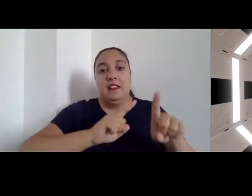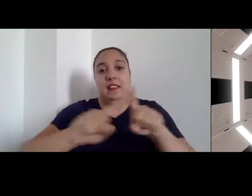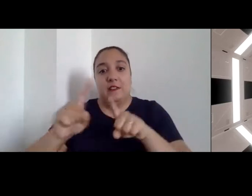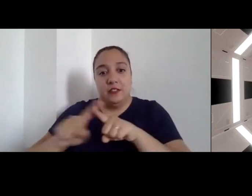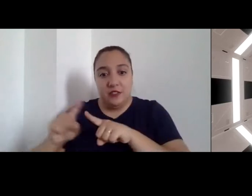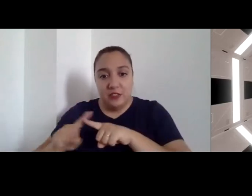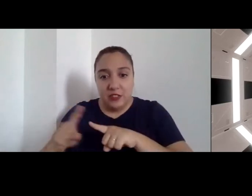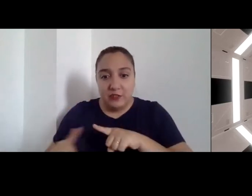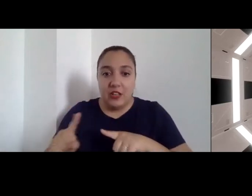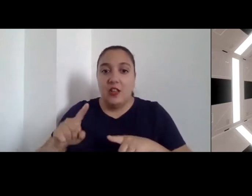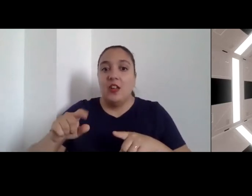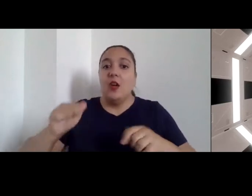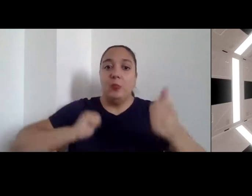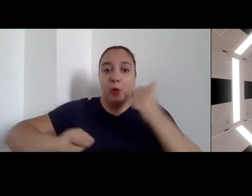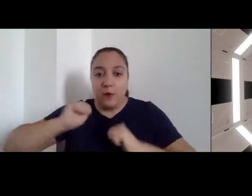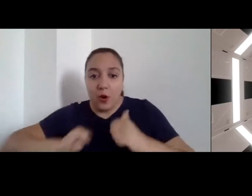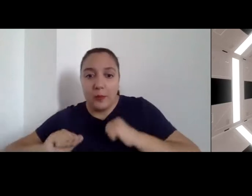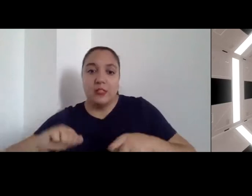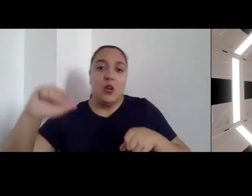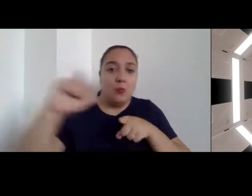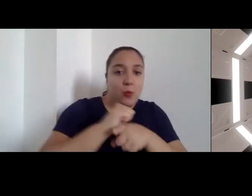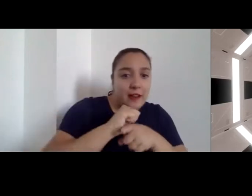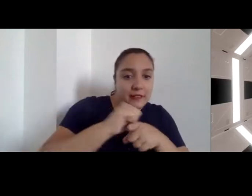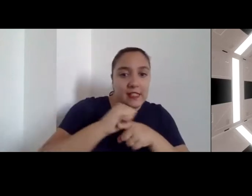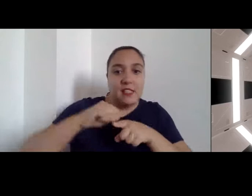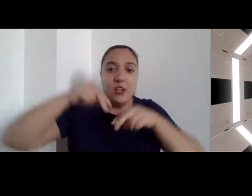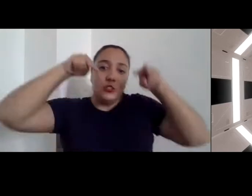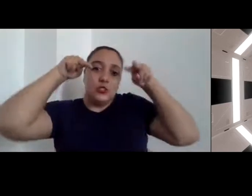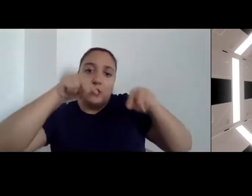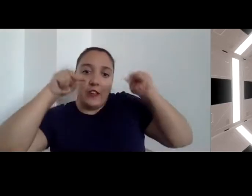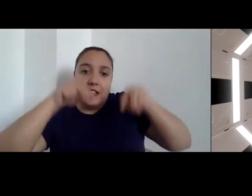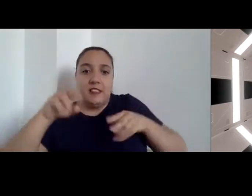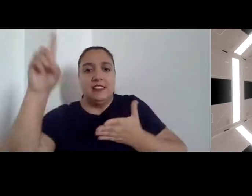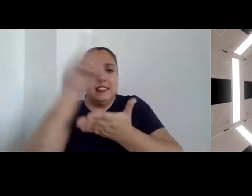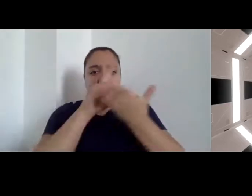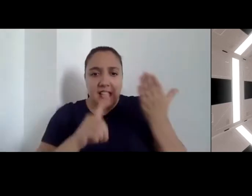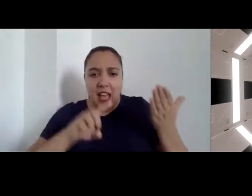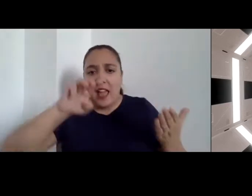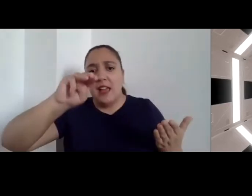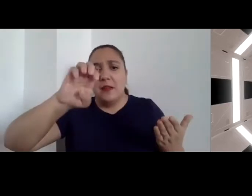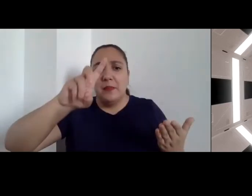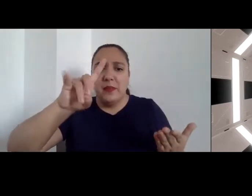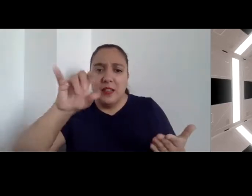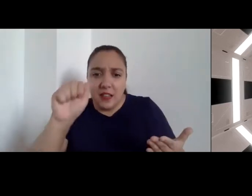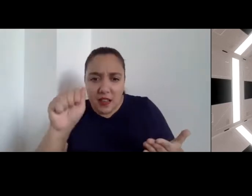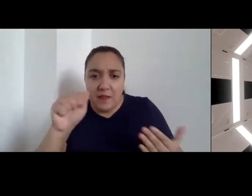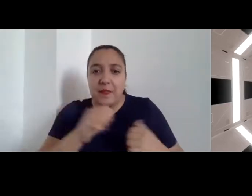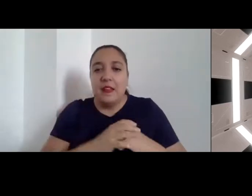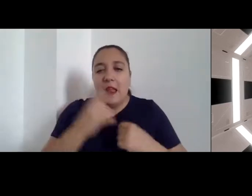and design and media and I'm thinking here of Ruha Benjamin, Simone Brown, Sasha, these are practices